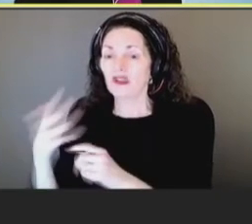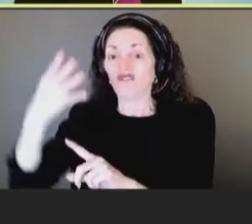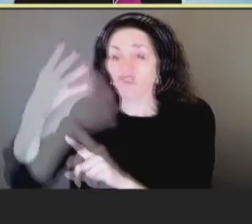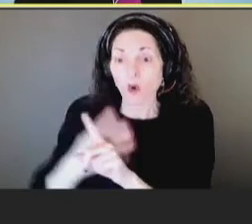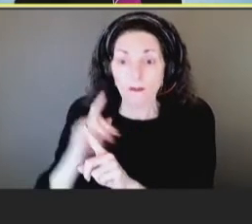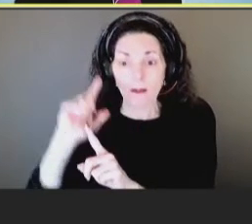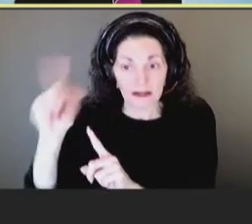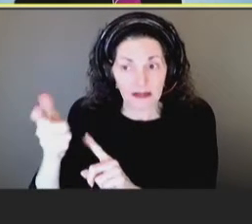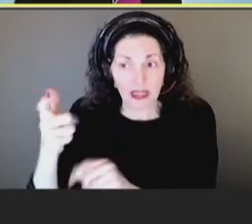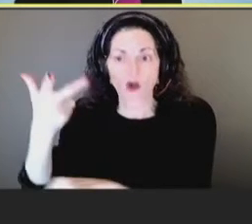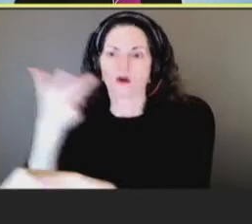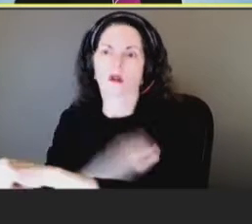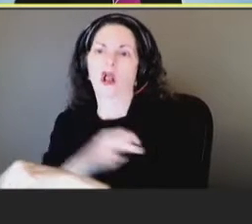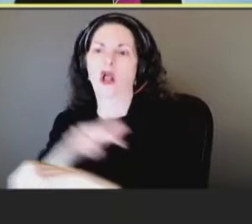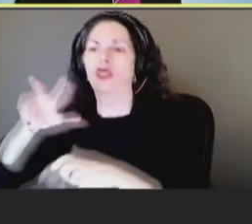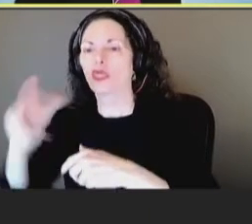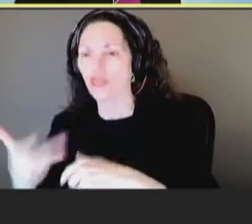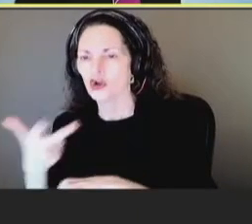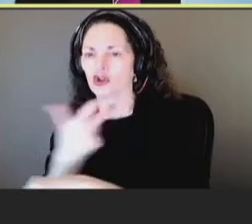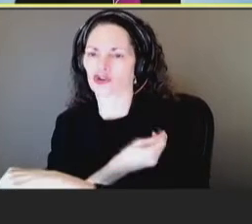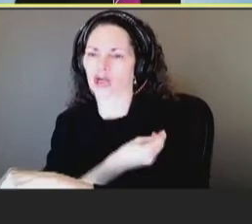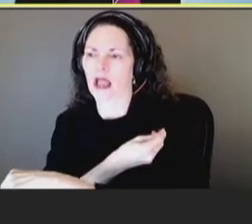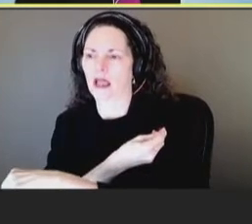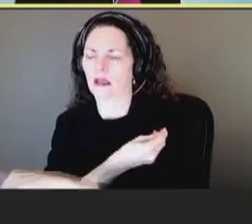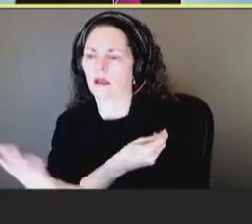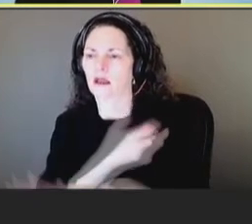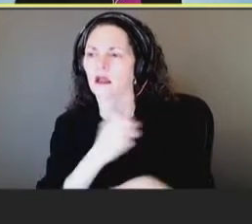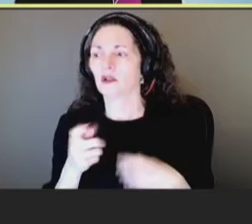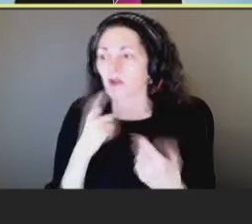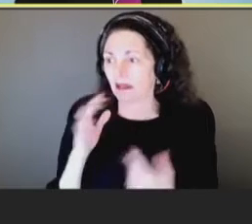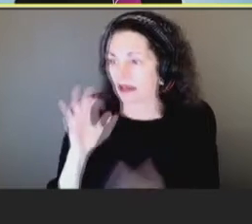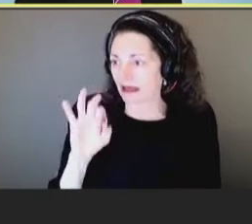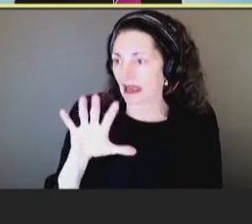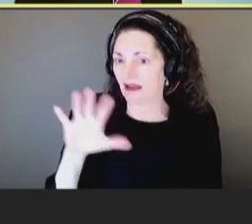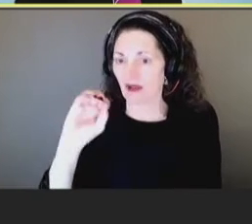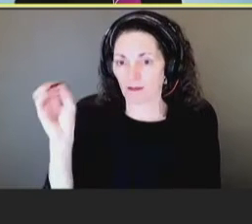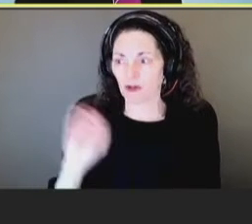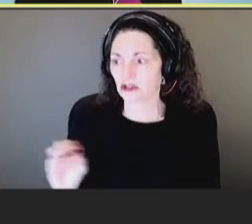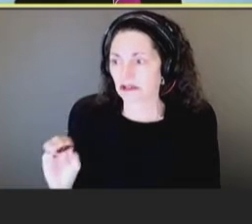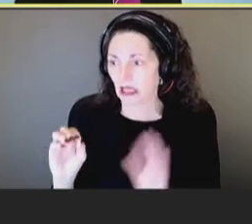the right are zero protection rates with the 95 percent confidence intervals, looking at